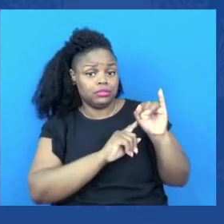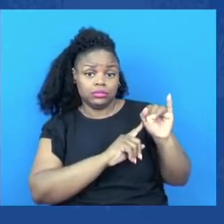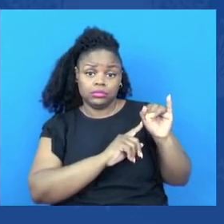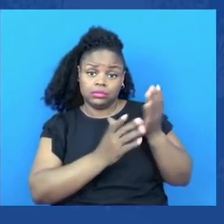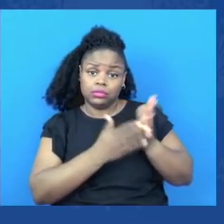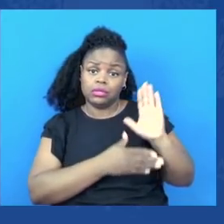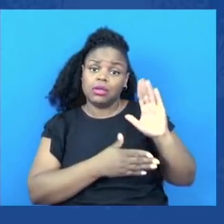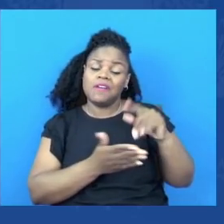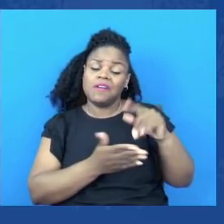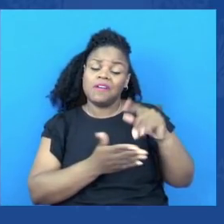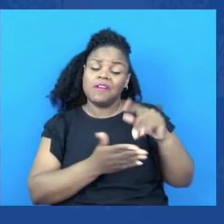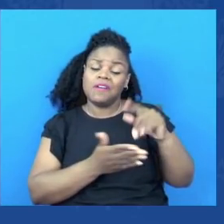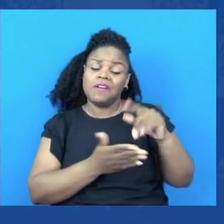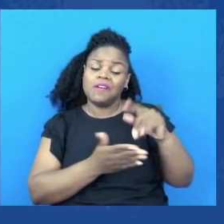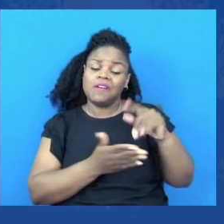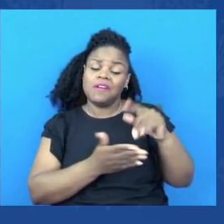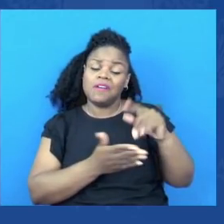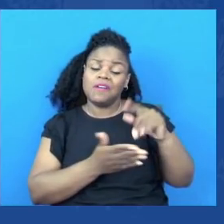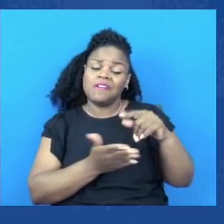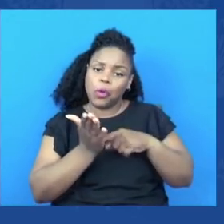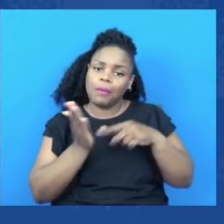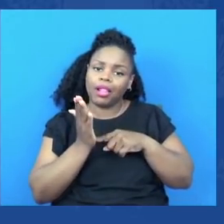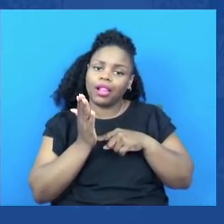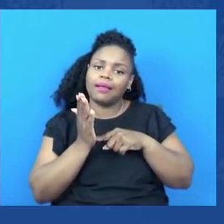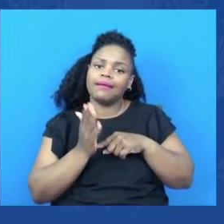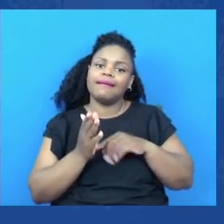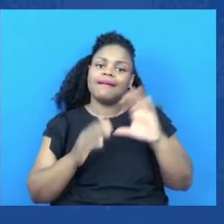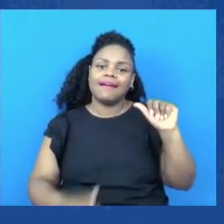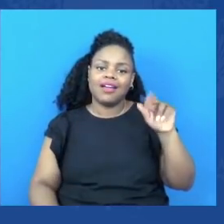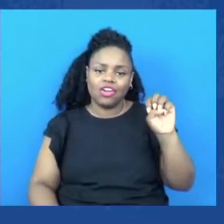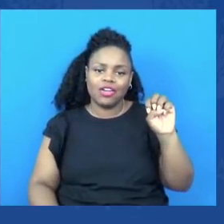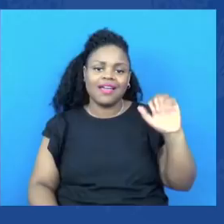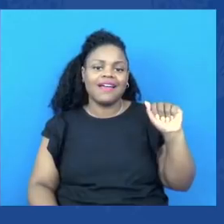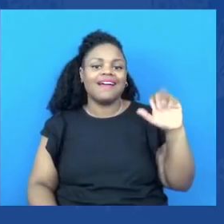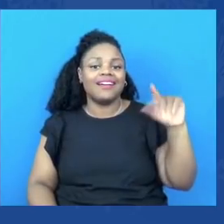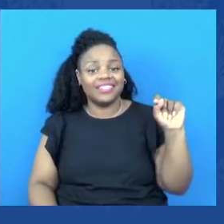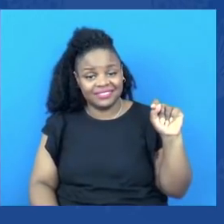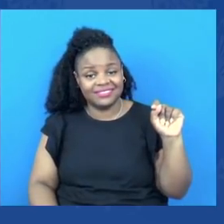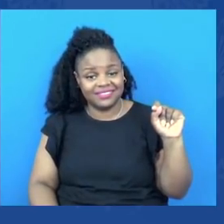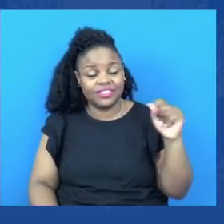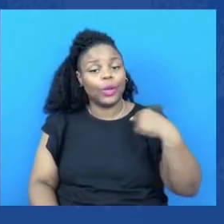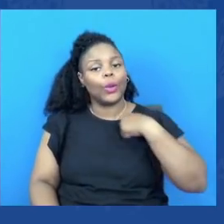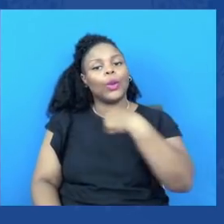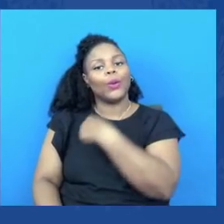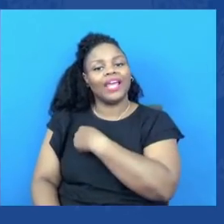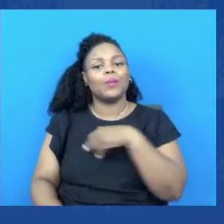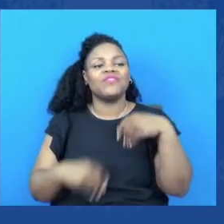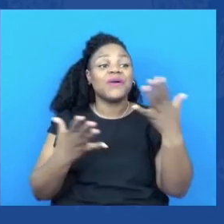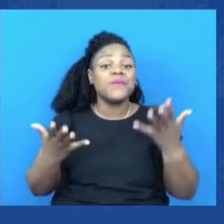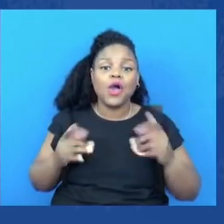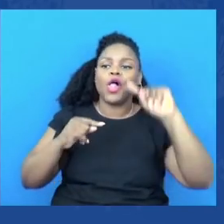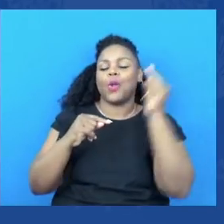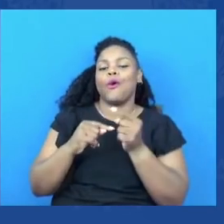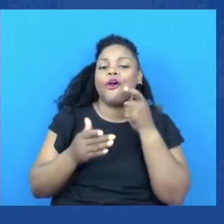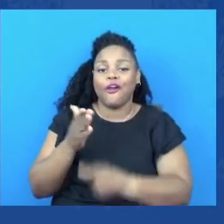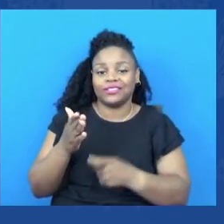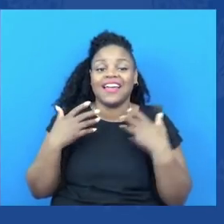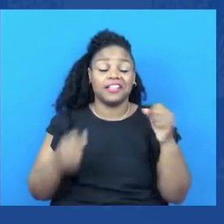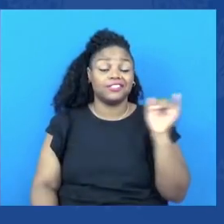and with the premiums 40 percent lower. That means the average premium has been cut by --